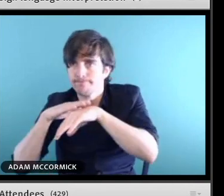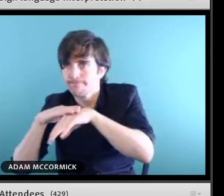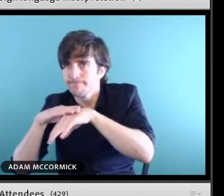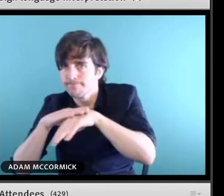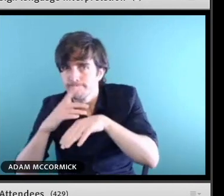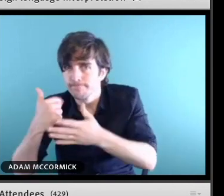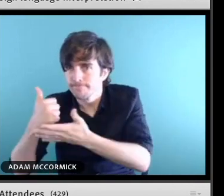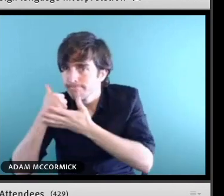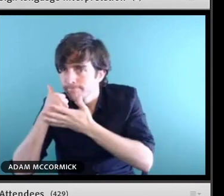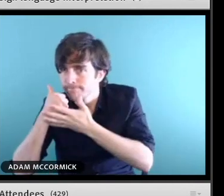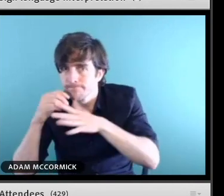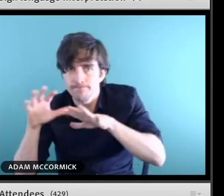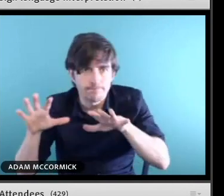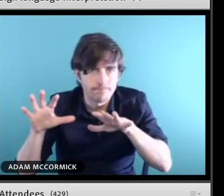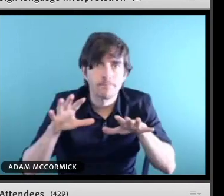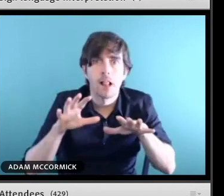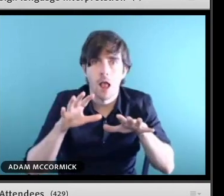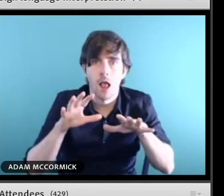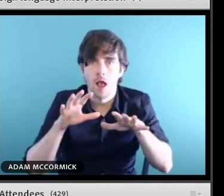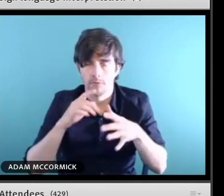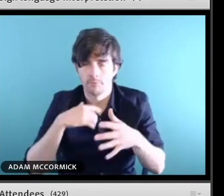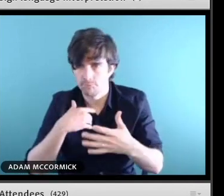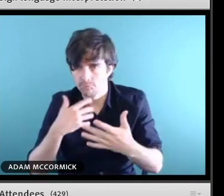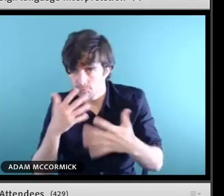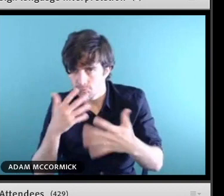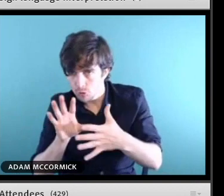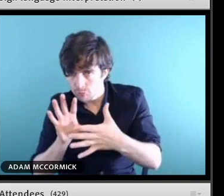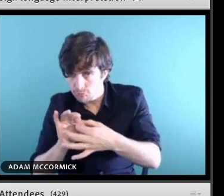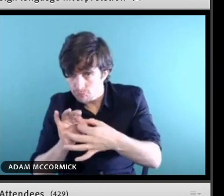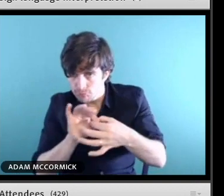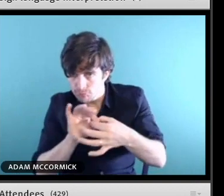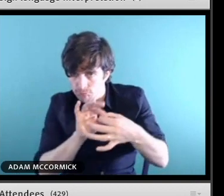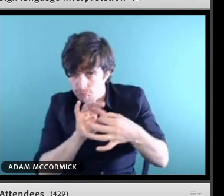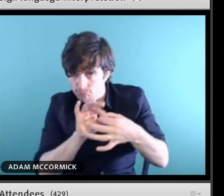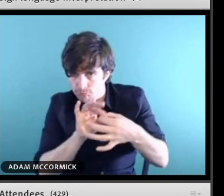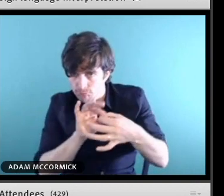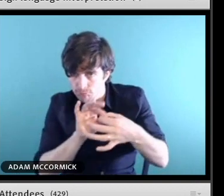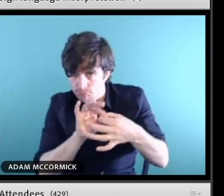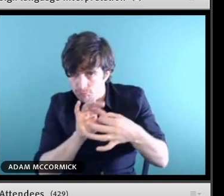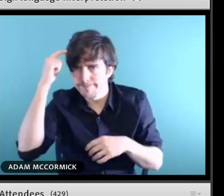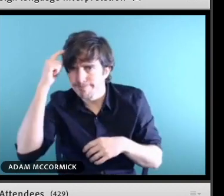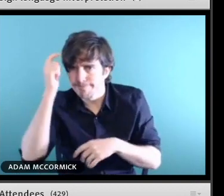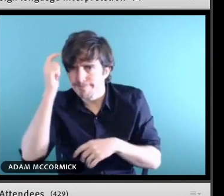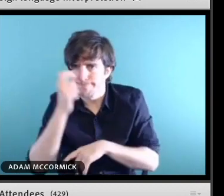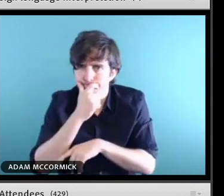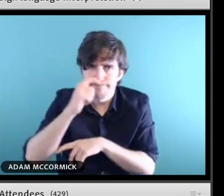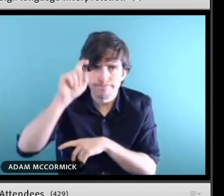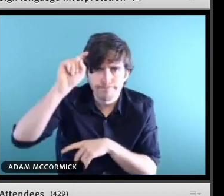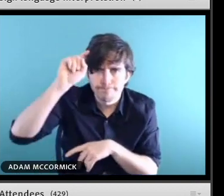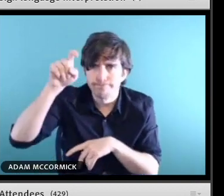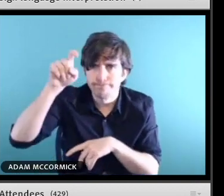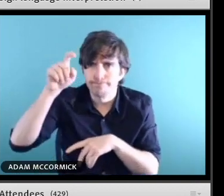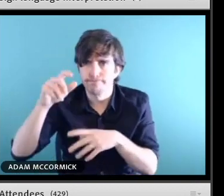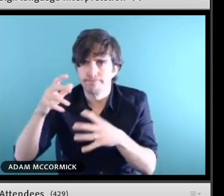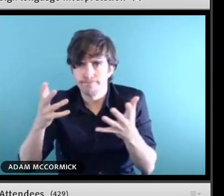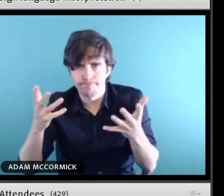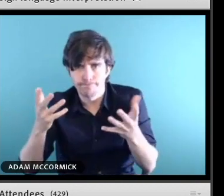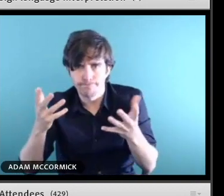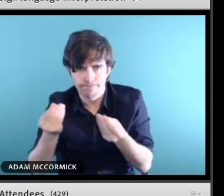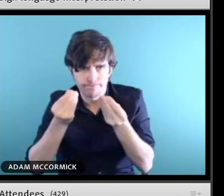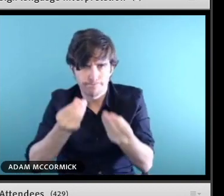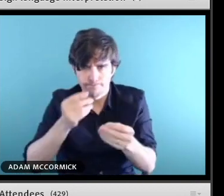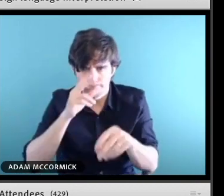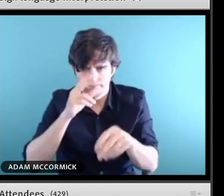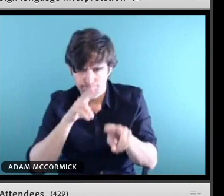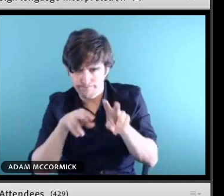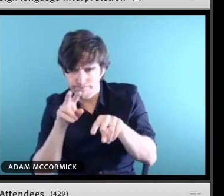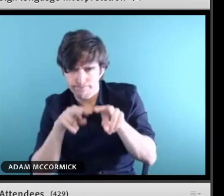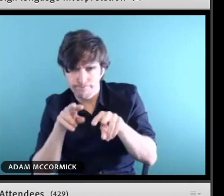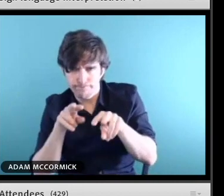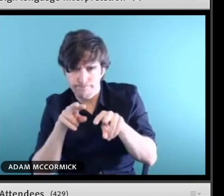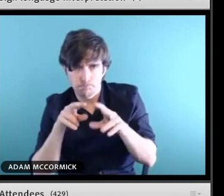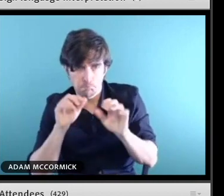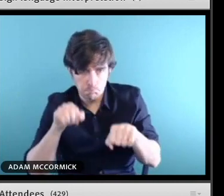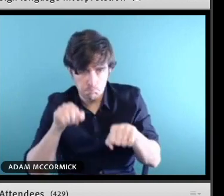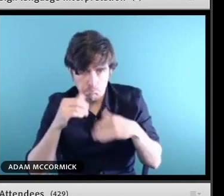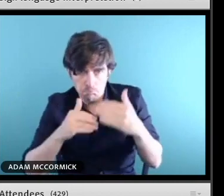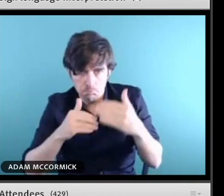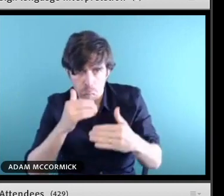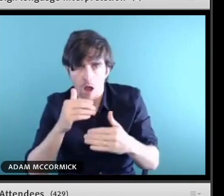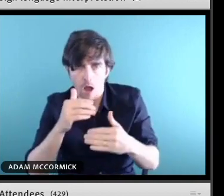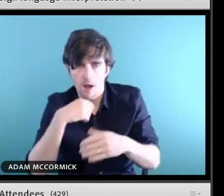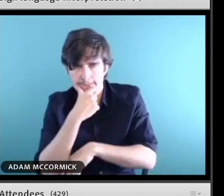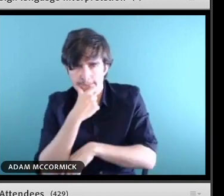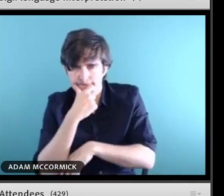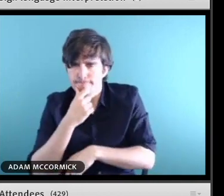to information whether the members of the OPDs and whether they knew about COVID‑19